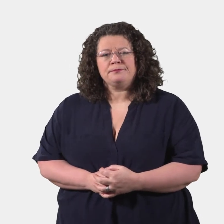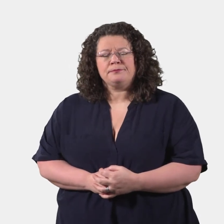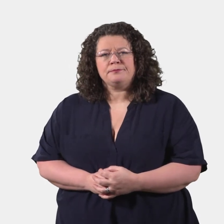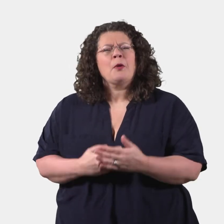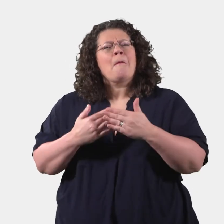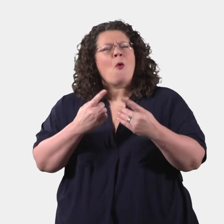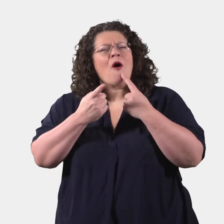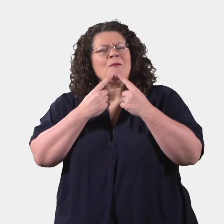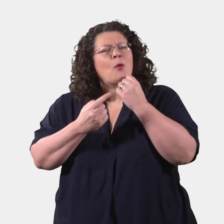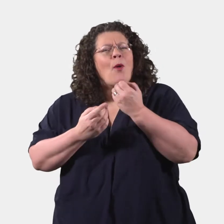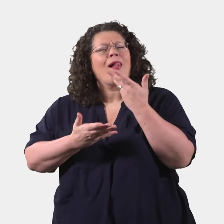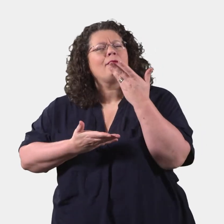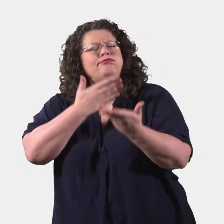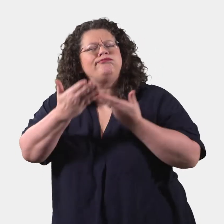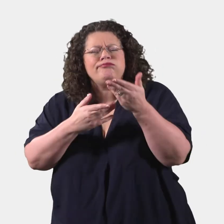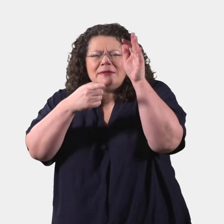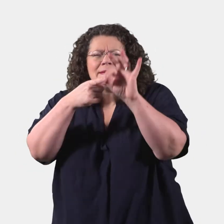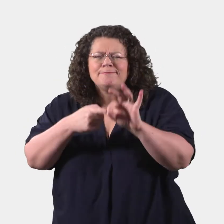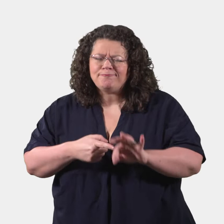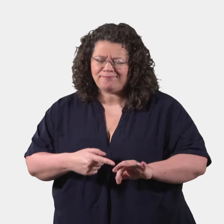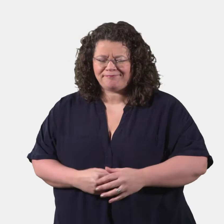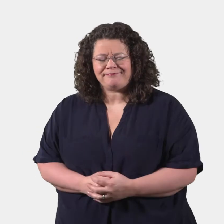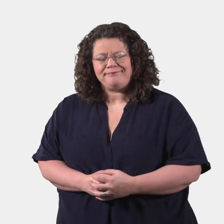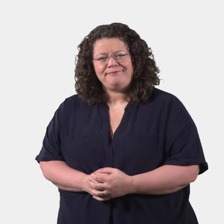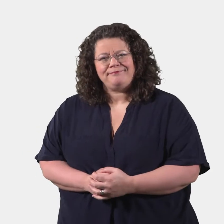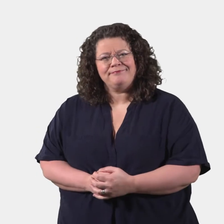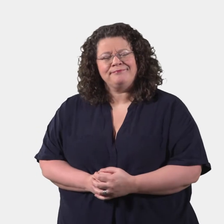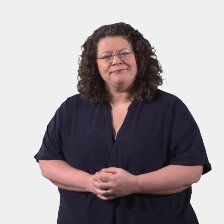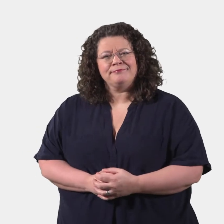Let's go through this information again. This time, in a little more detail.